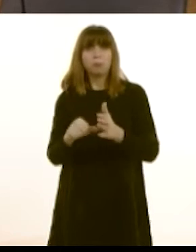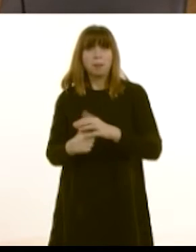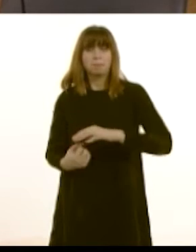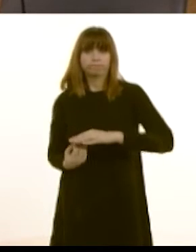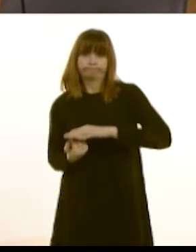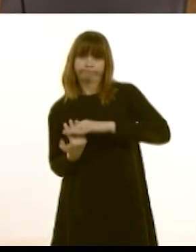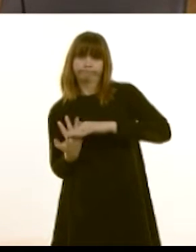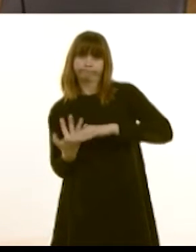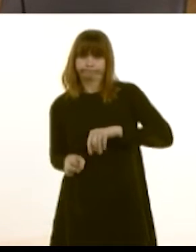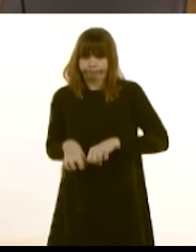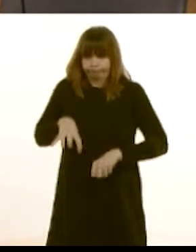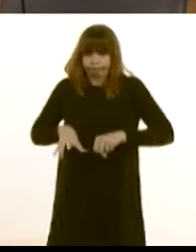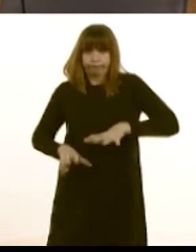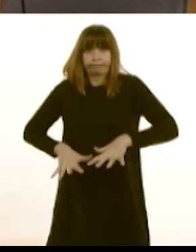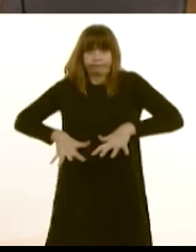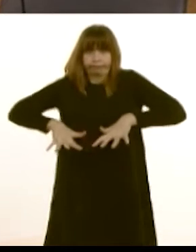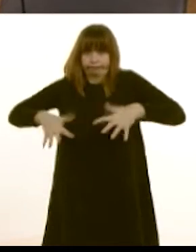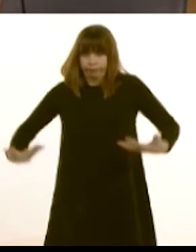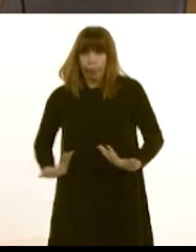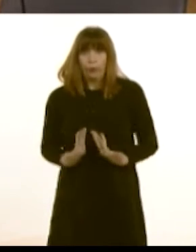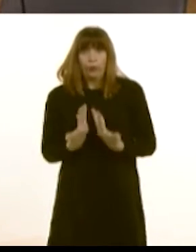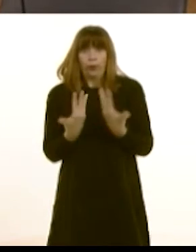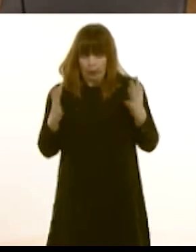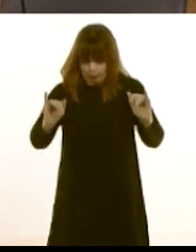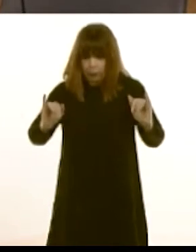What NRW were telling me there is that there is a need to look at the entire systemóthe